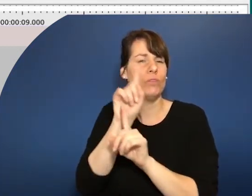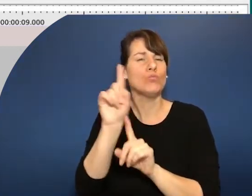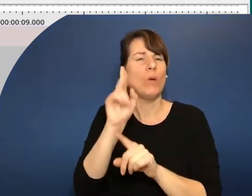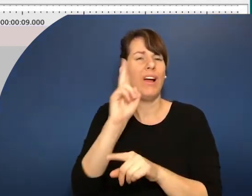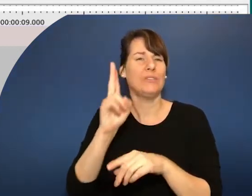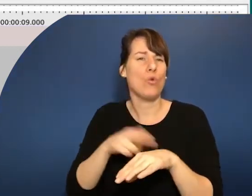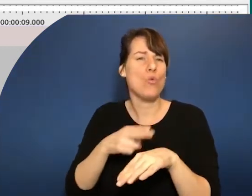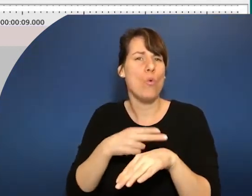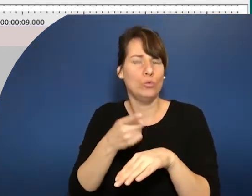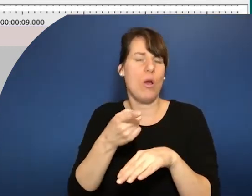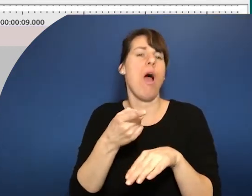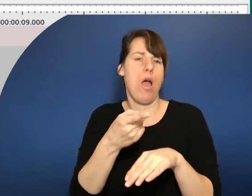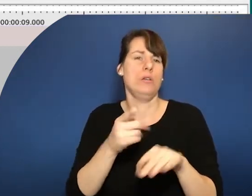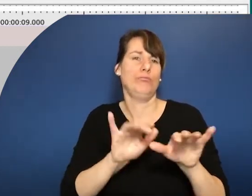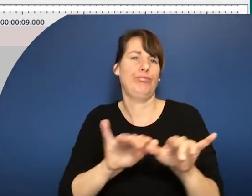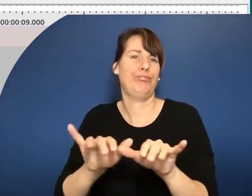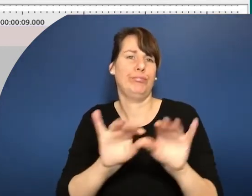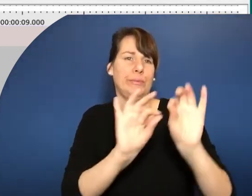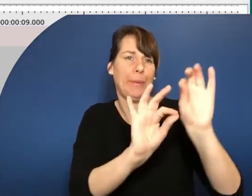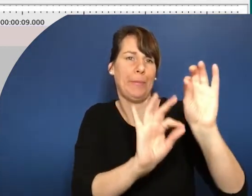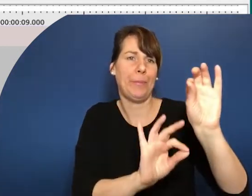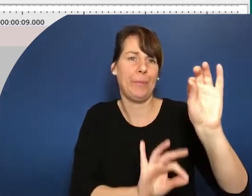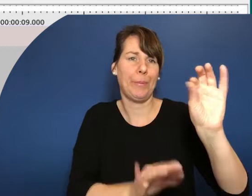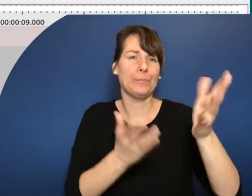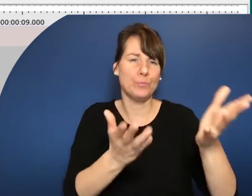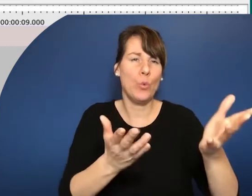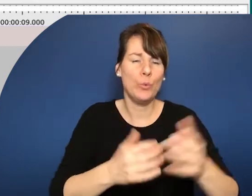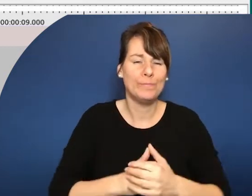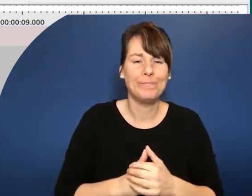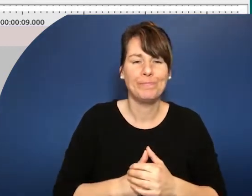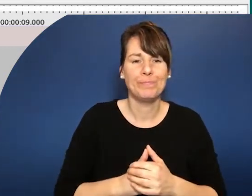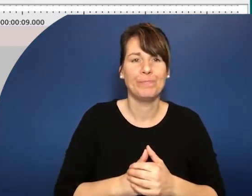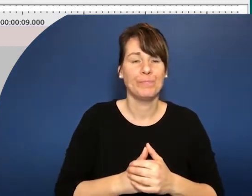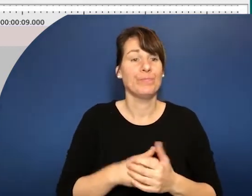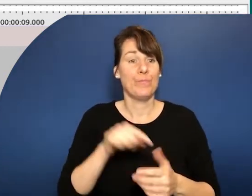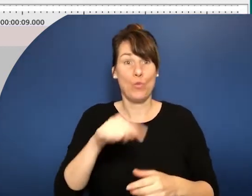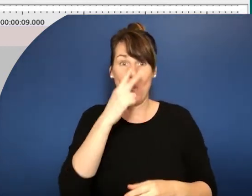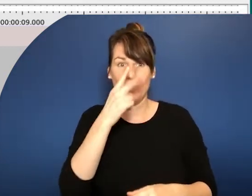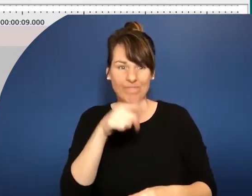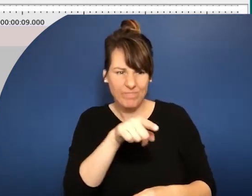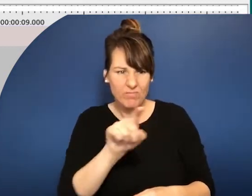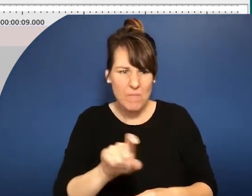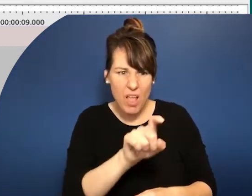For this reason, I always advise to think about the tiers beforehand. When you open your Elan file,